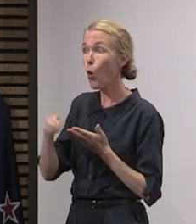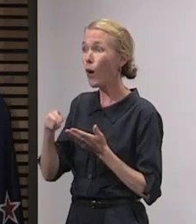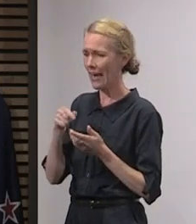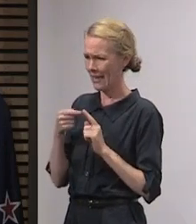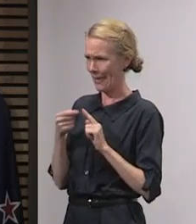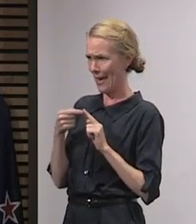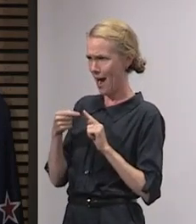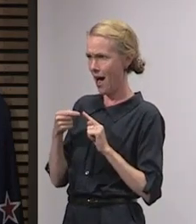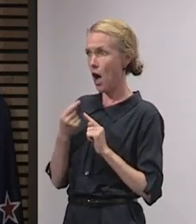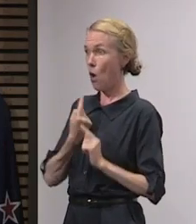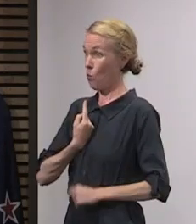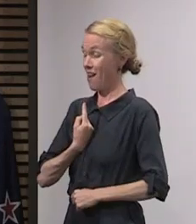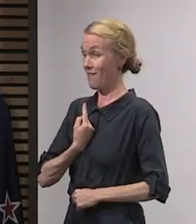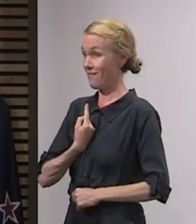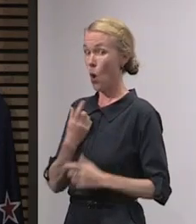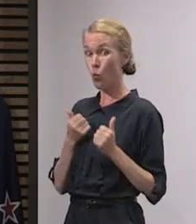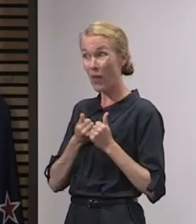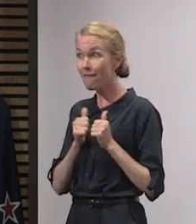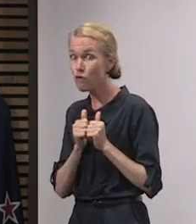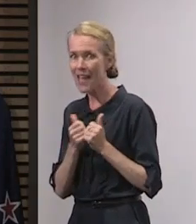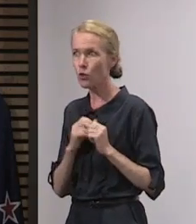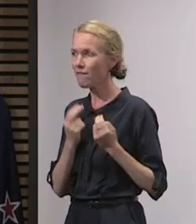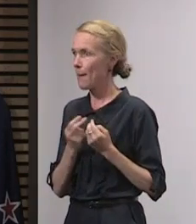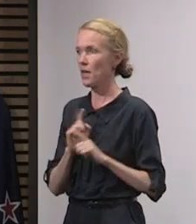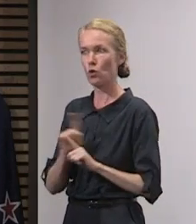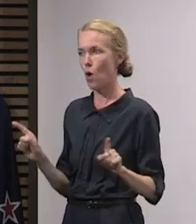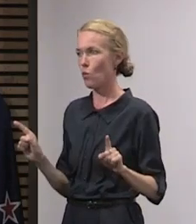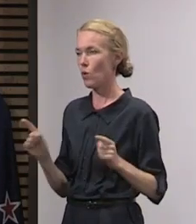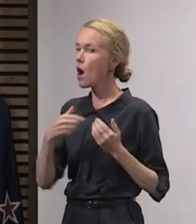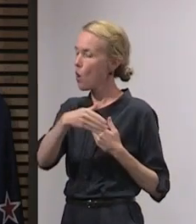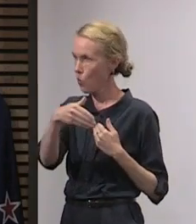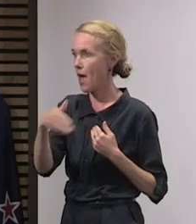self-isolation, yes, can go out for a walk around the block or do some local